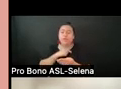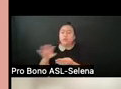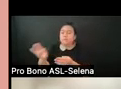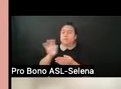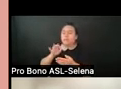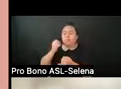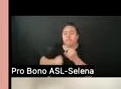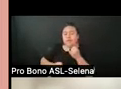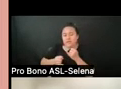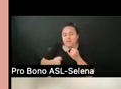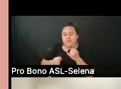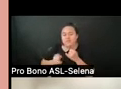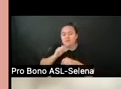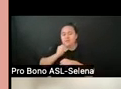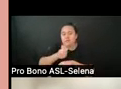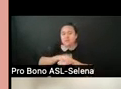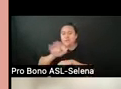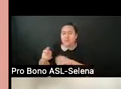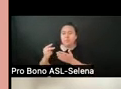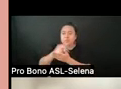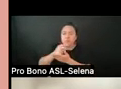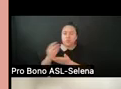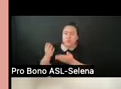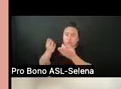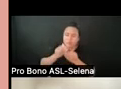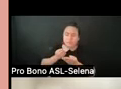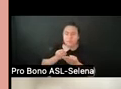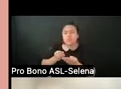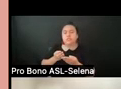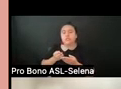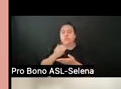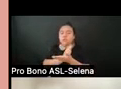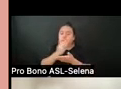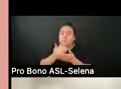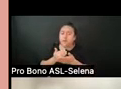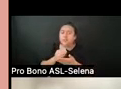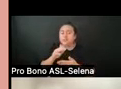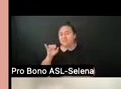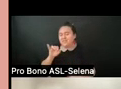finalists base off their reviews, based off need and the budgets like Keisha was mentioning.